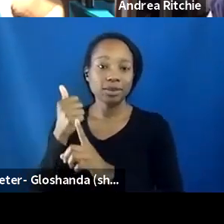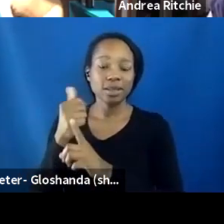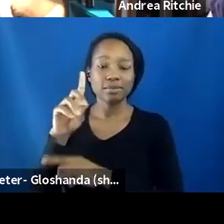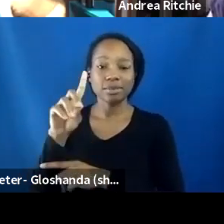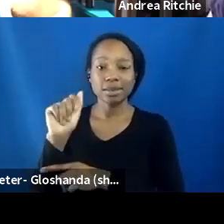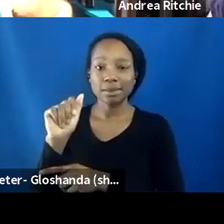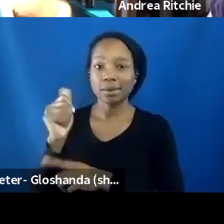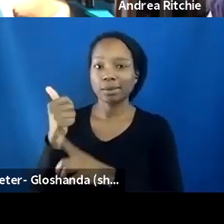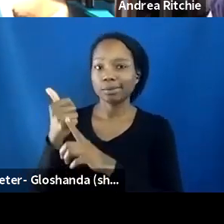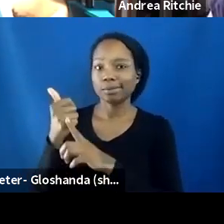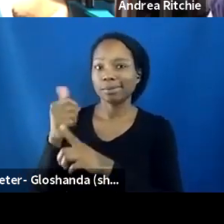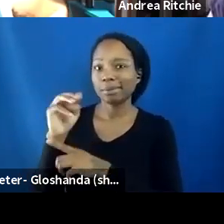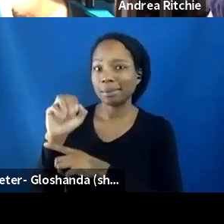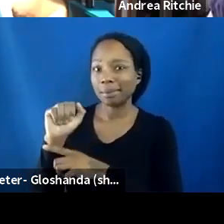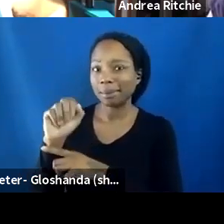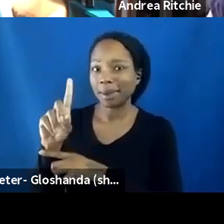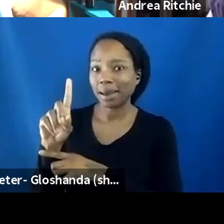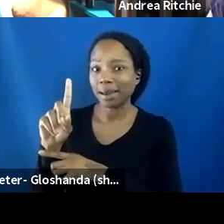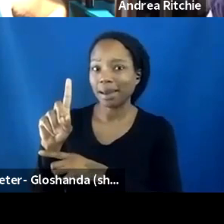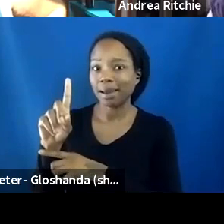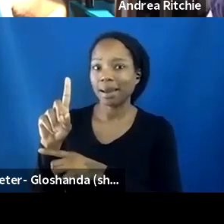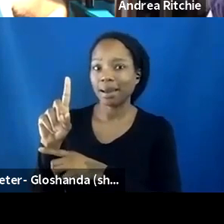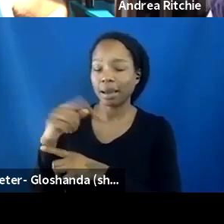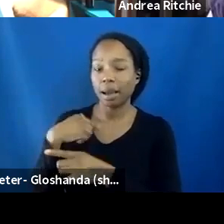I wanna say that we are worth fighting for,